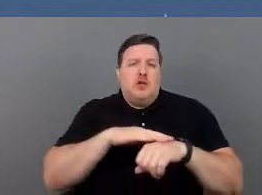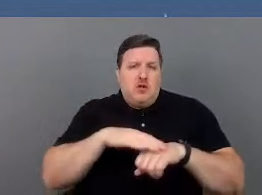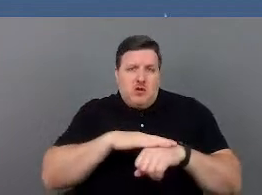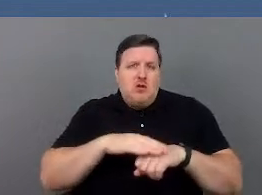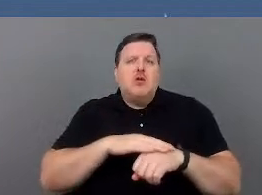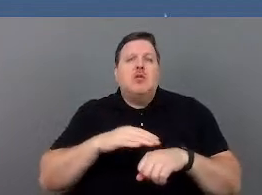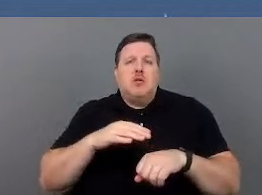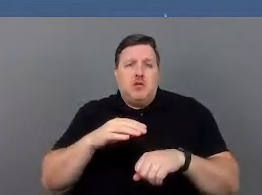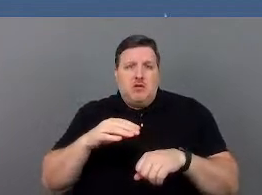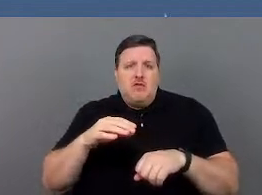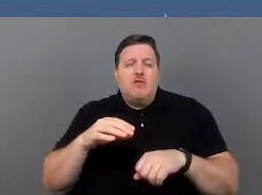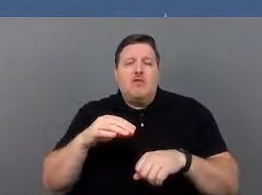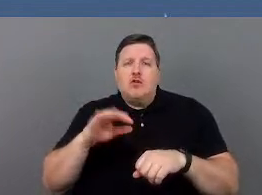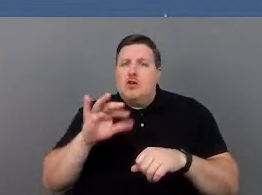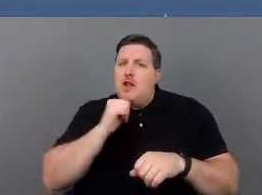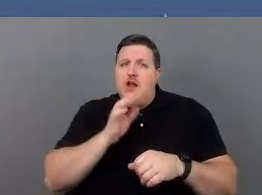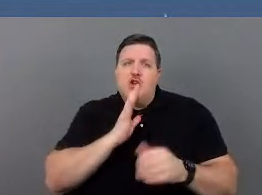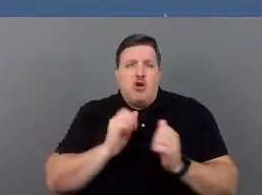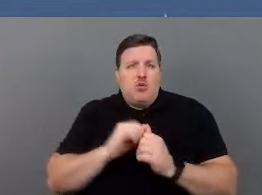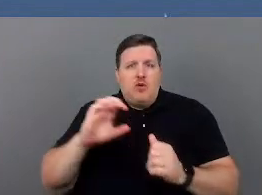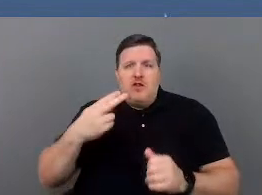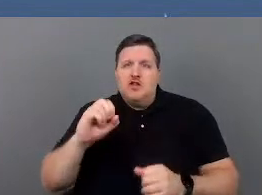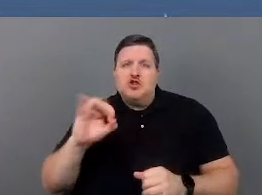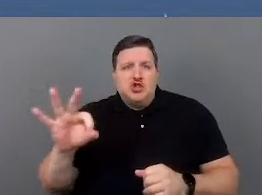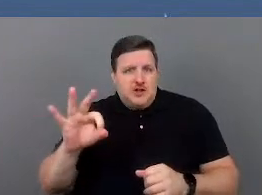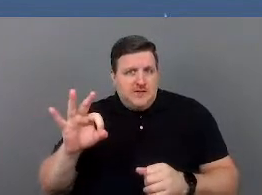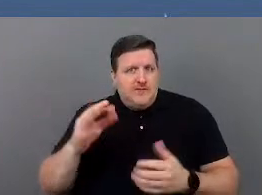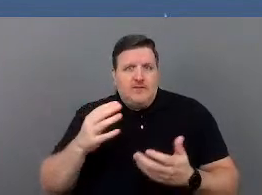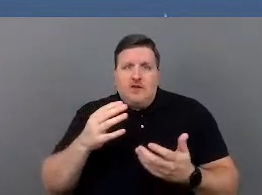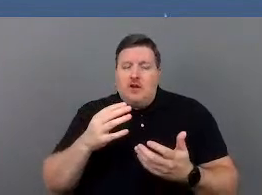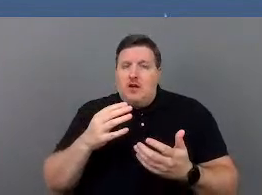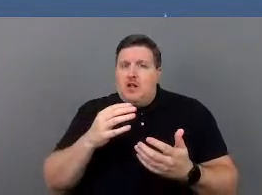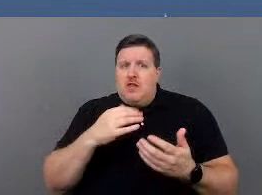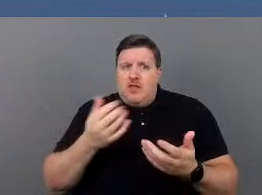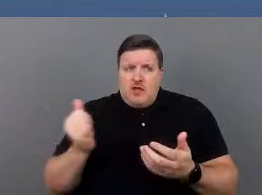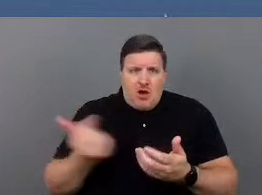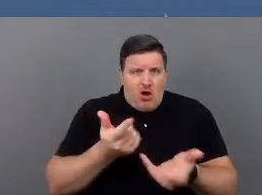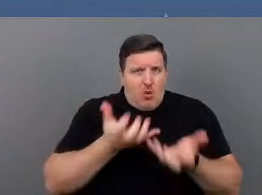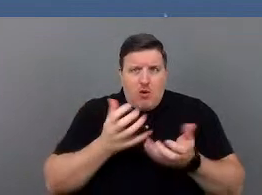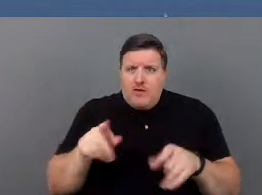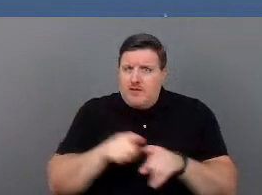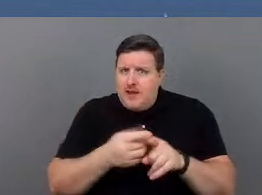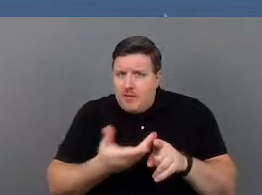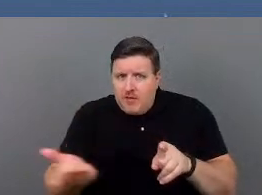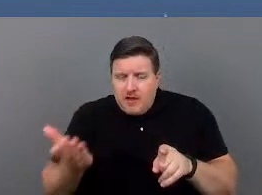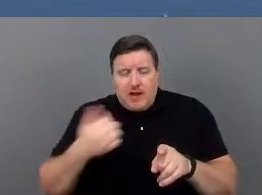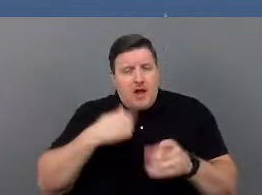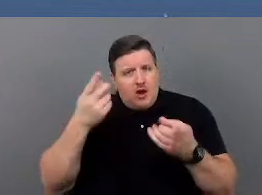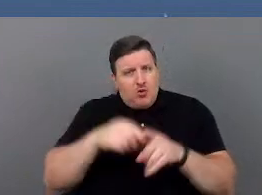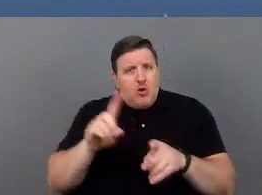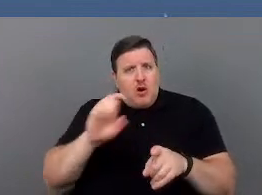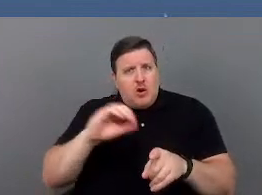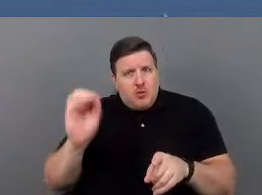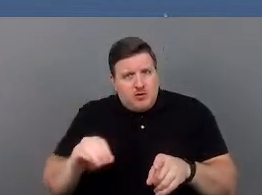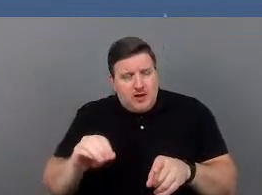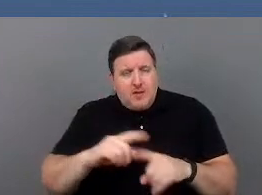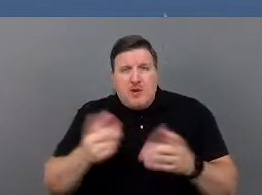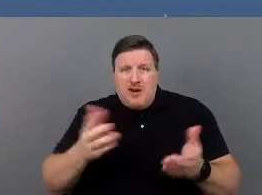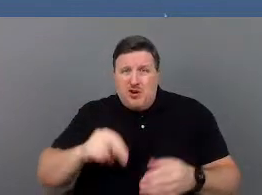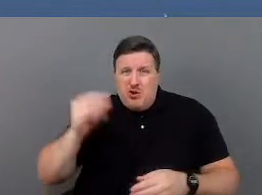BUMENT THE ISSUE HERE IN NORTH MINNEAPOLIS WE HAVE A HIGHIST AMOUNT OF GUNSHOTS AND THE HIGHEST AMOUNT OF MURDERS ON THE NORTH SIDE.